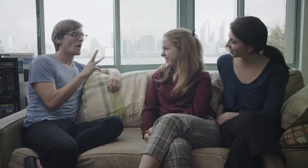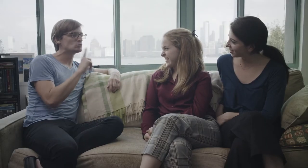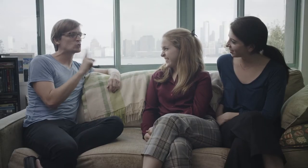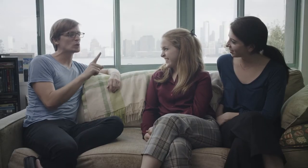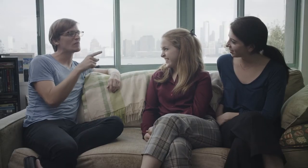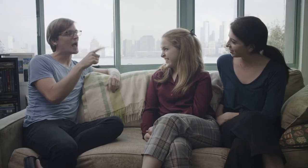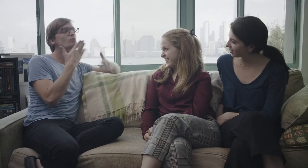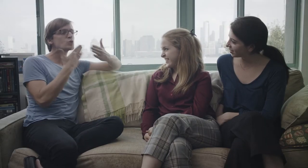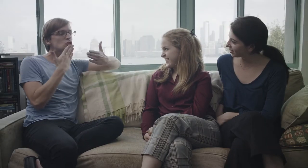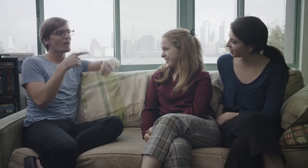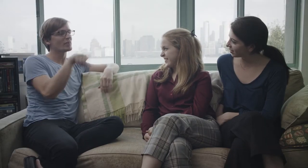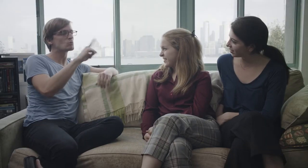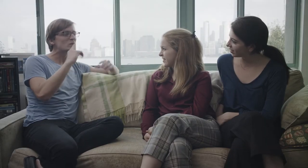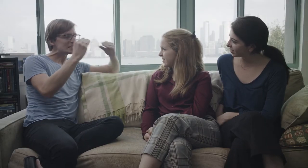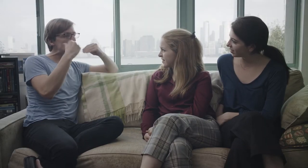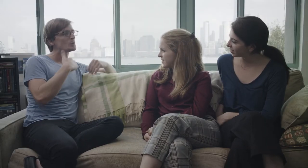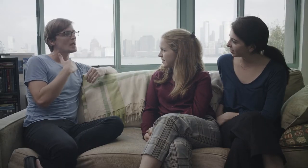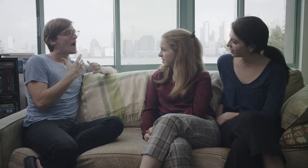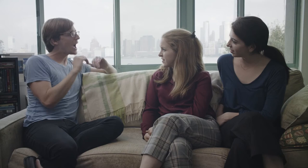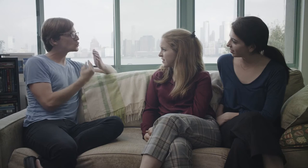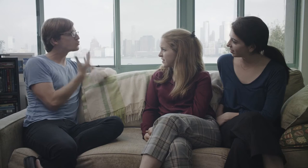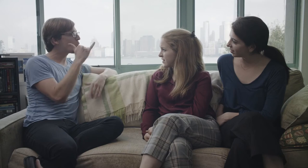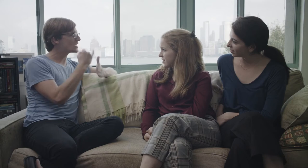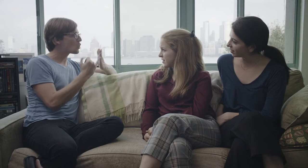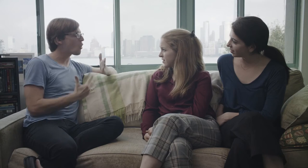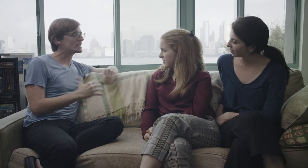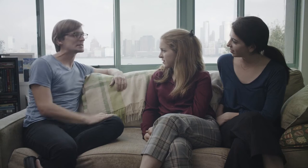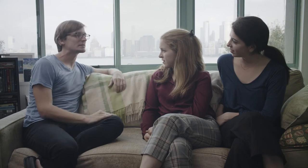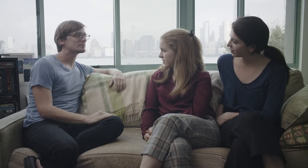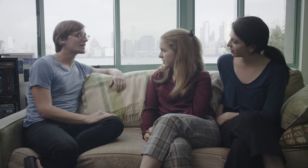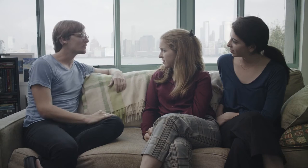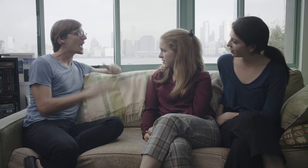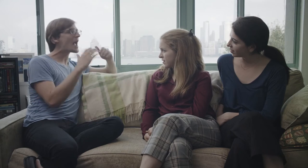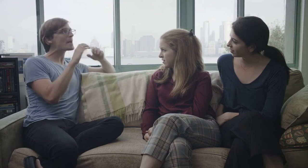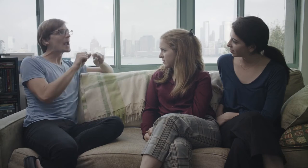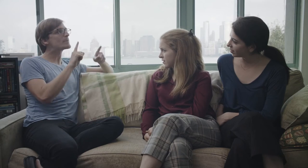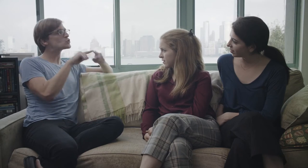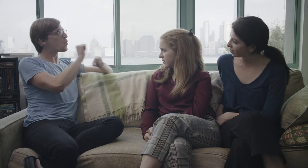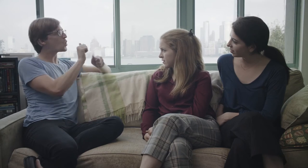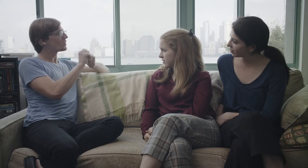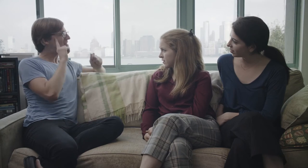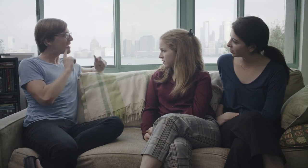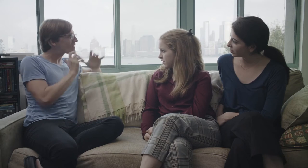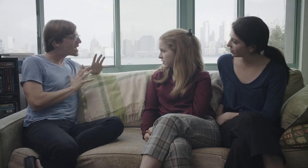I love Deaf West. I am so grateful to them for all they taught me and how they really allowed me to grow as an artist.